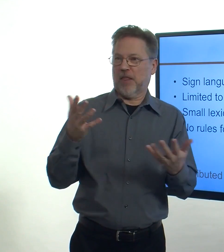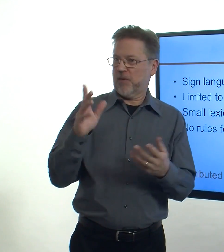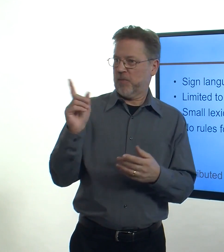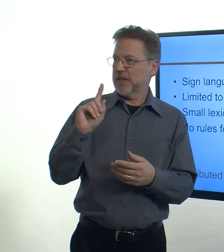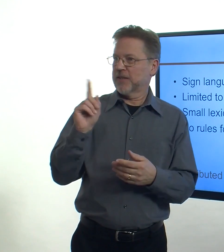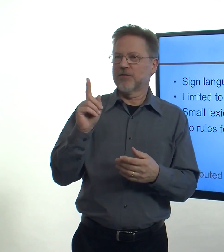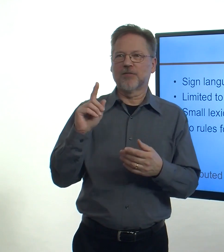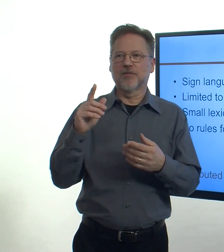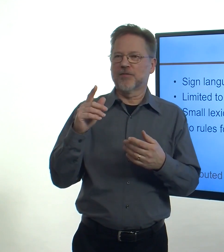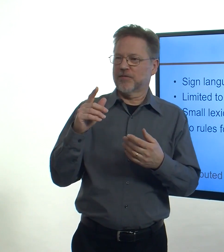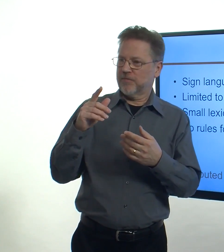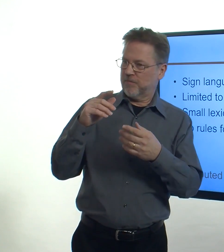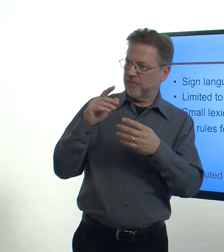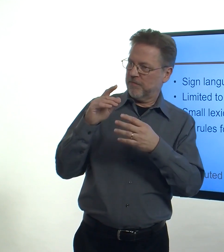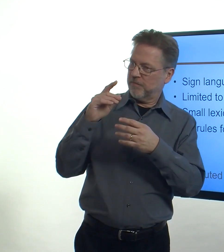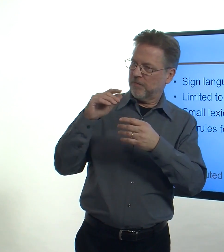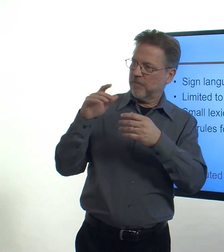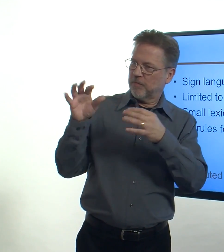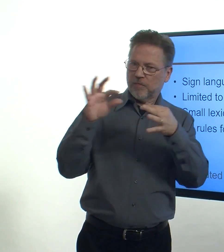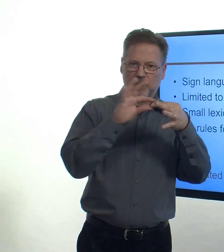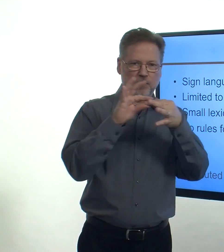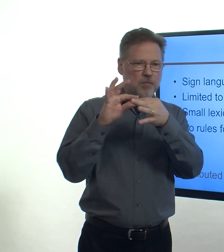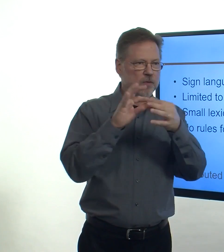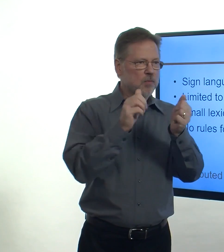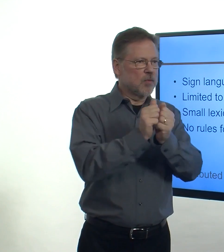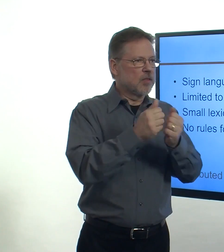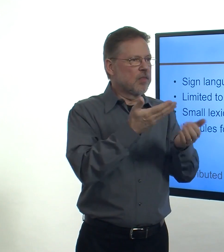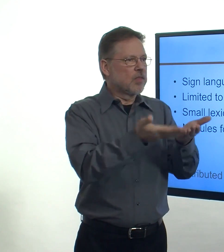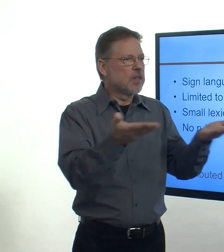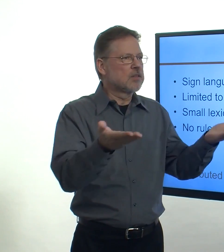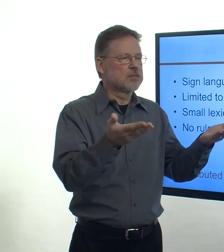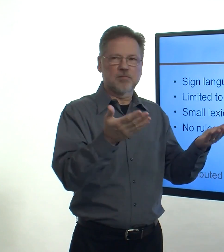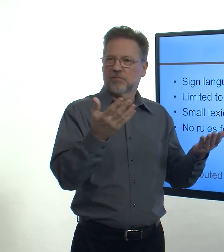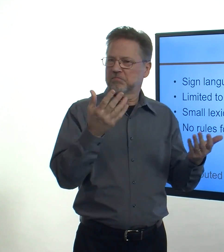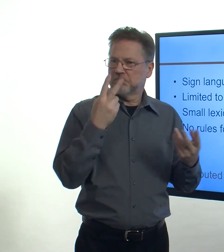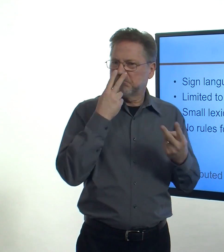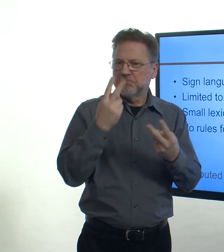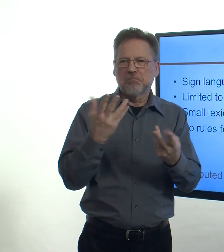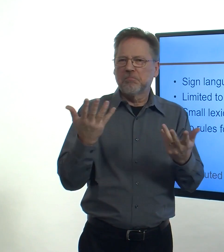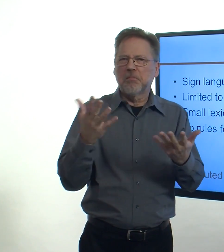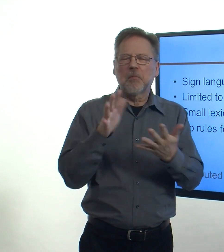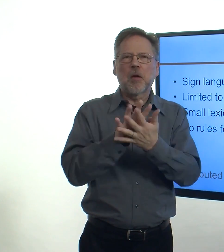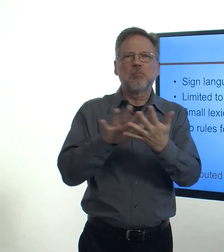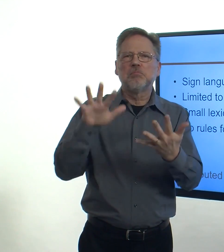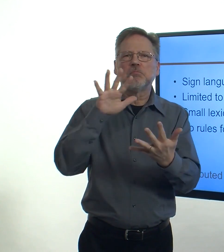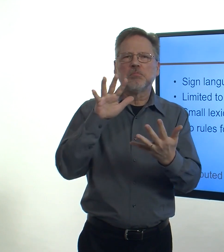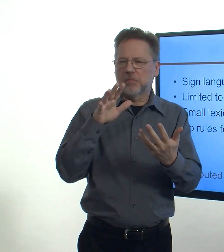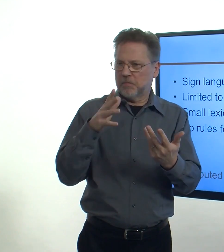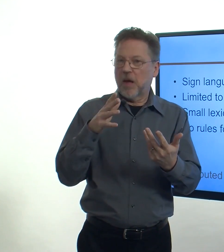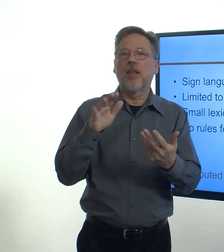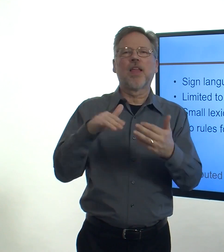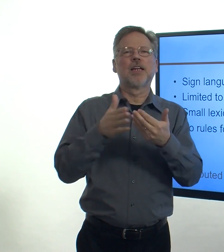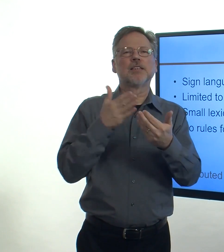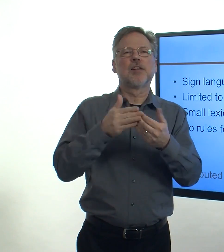In spoken language, the relationship between words and their real-world referents is not easily observable.